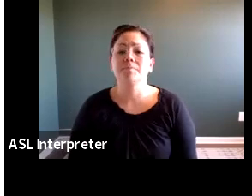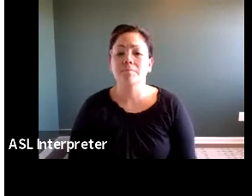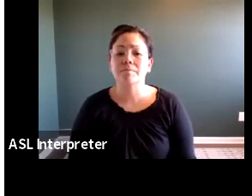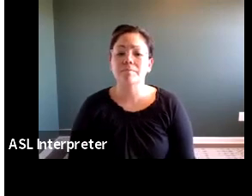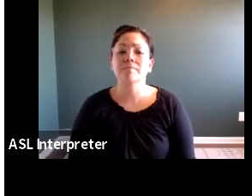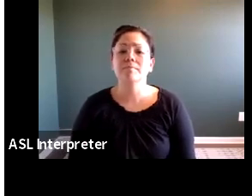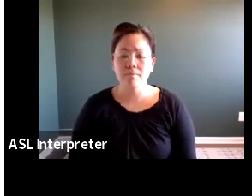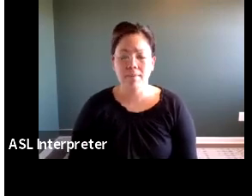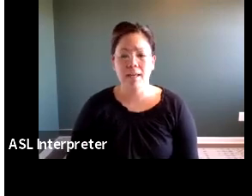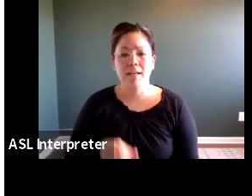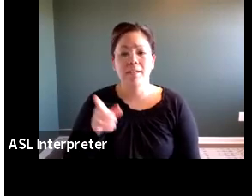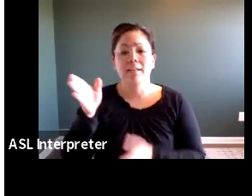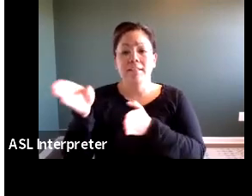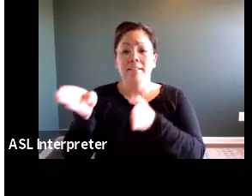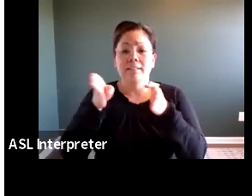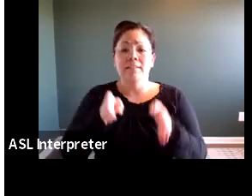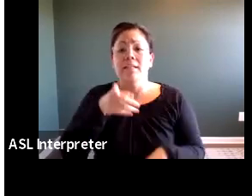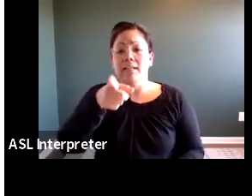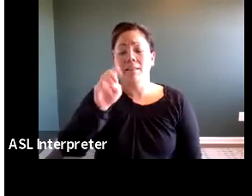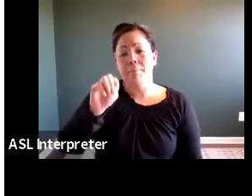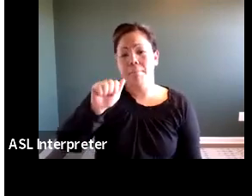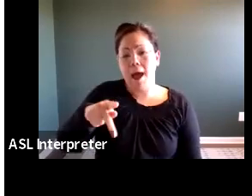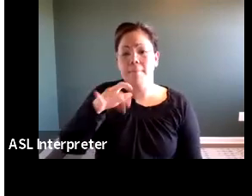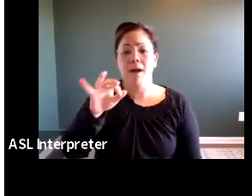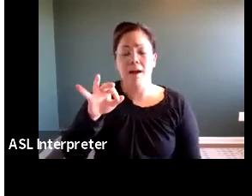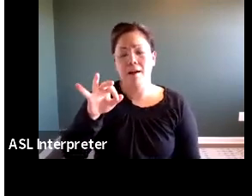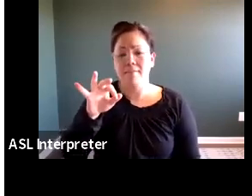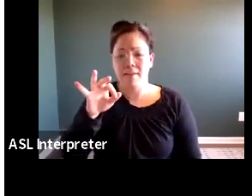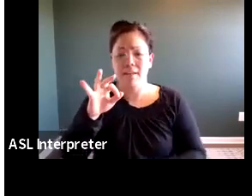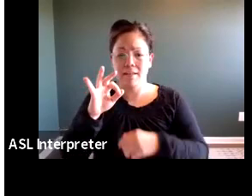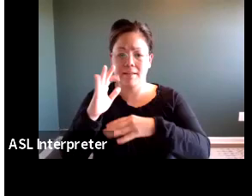And then this is our map of the two, between, so the